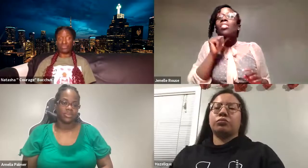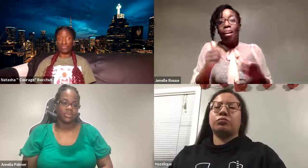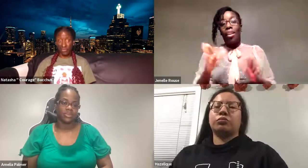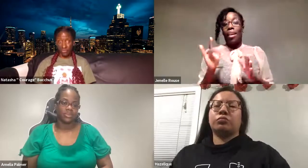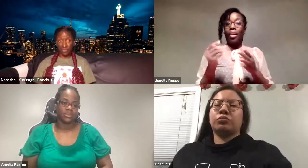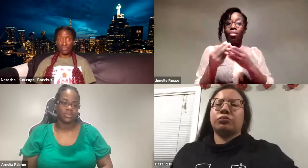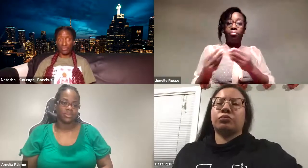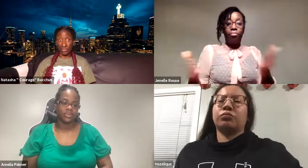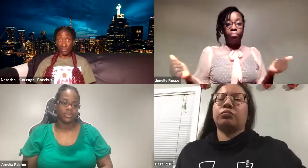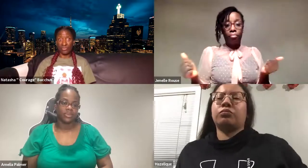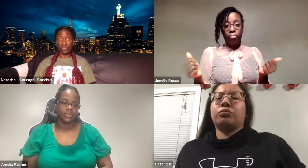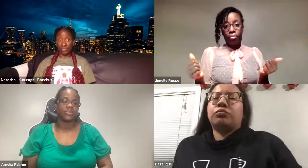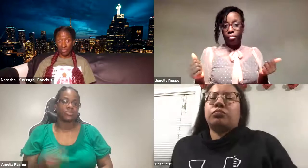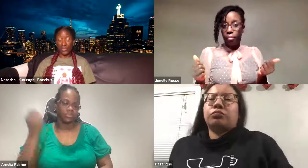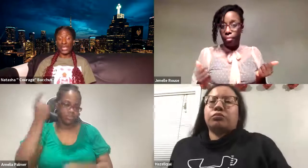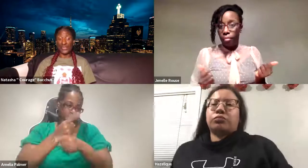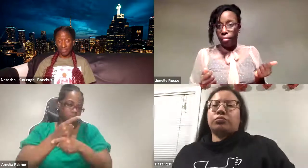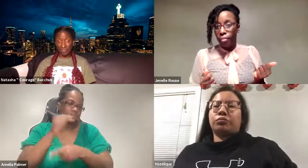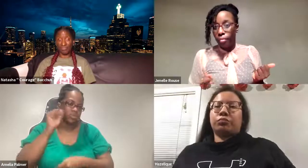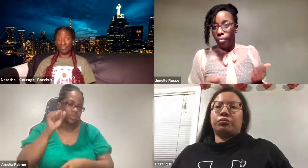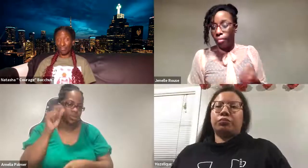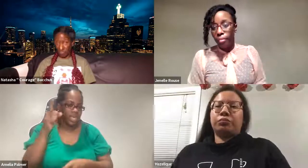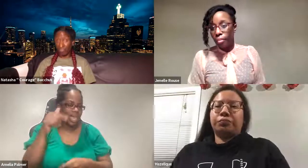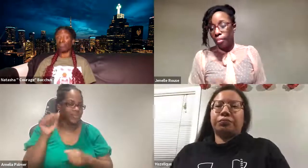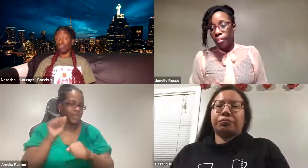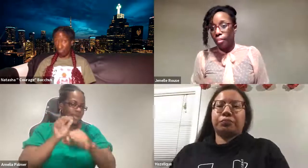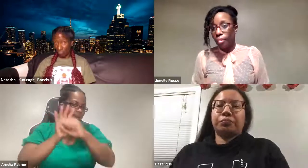that people cannot think about something. we're not letting these issues disappear